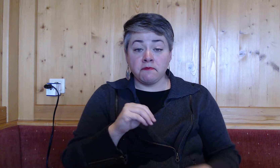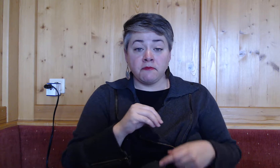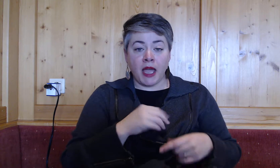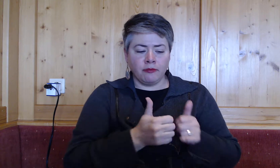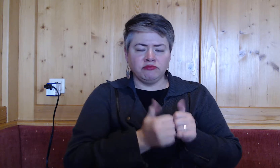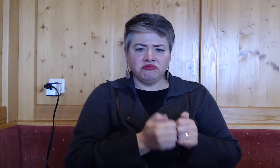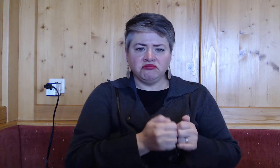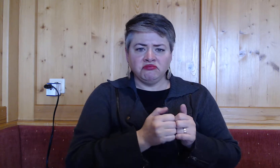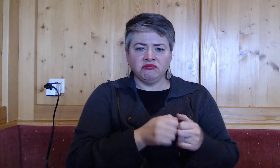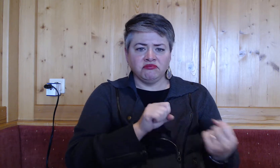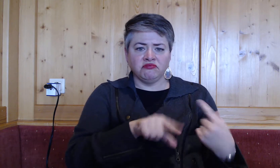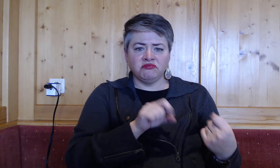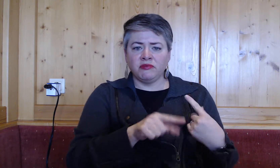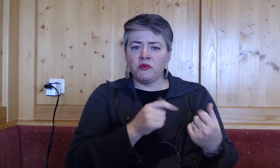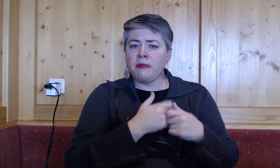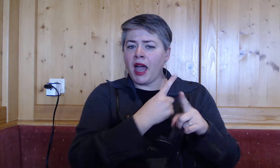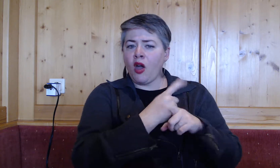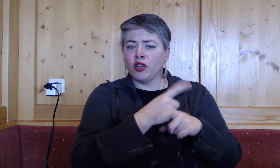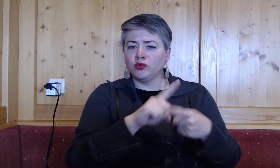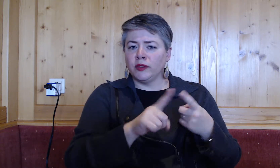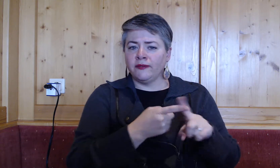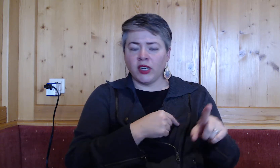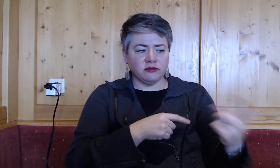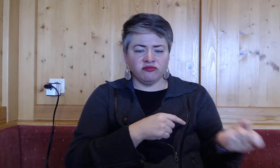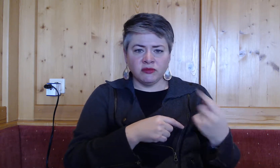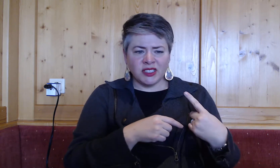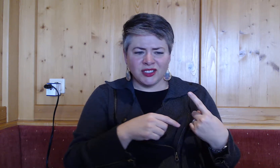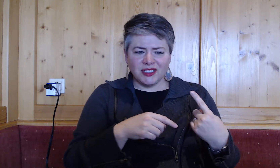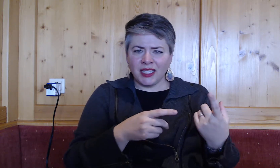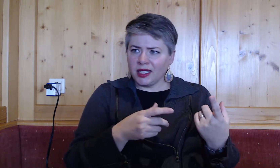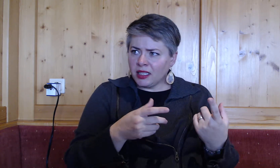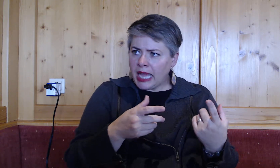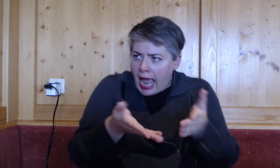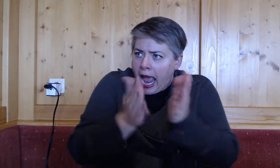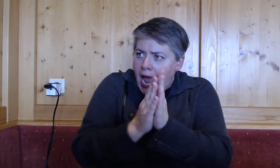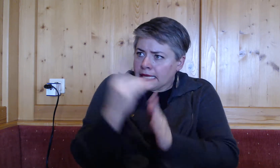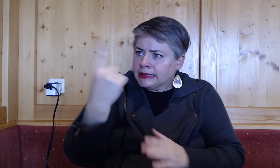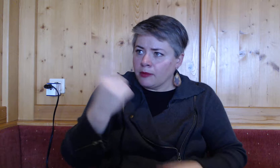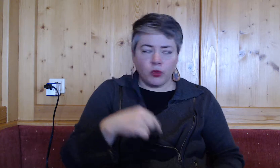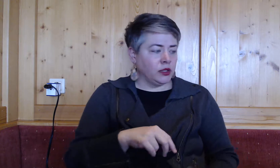I'm texting with my Austrian friend and she types, "Ask someone".